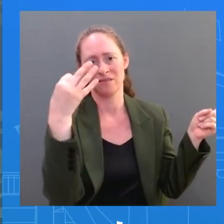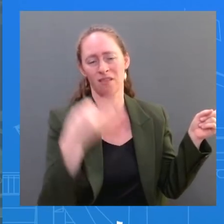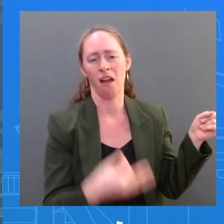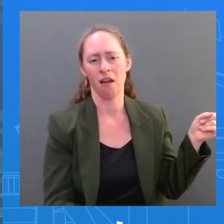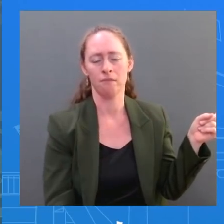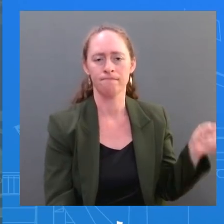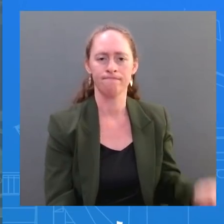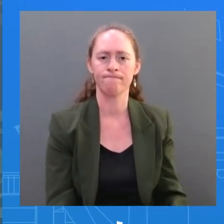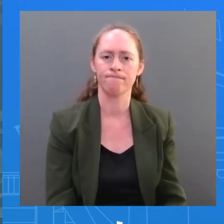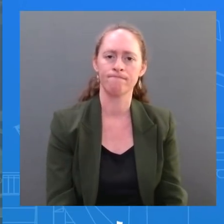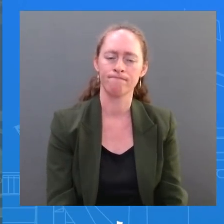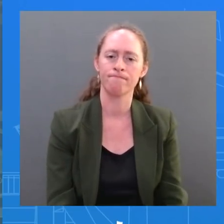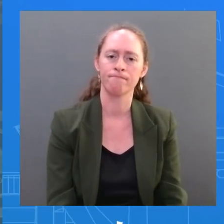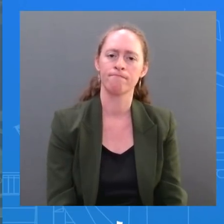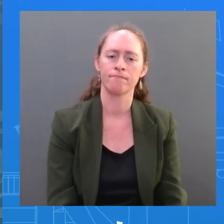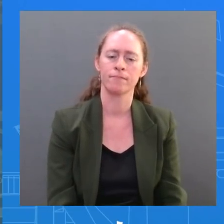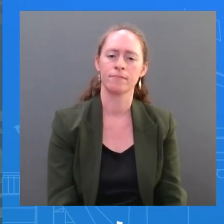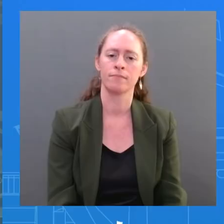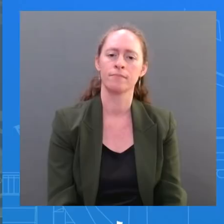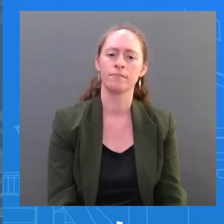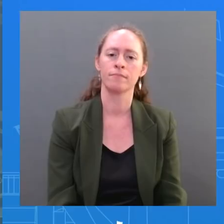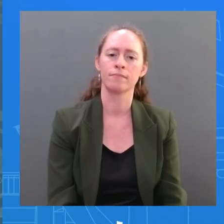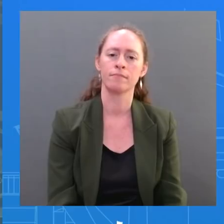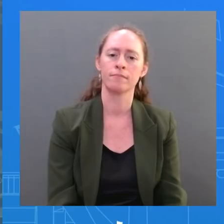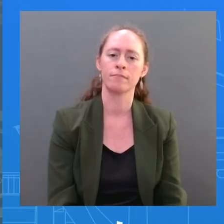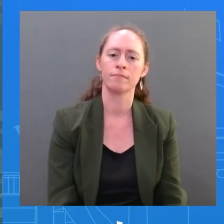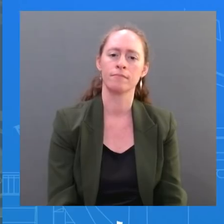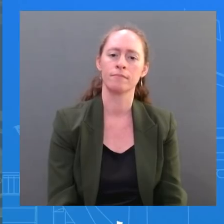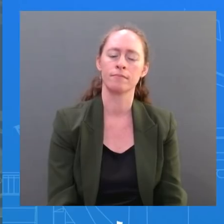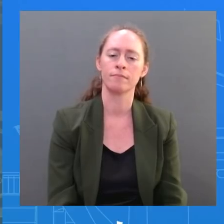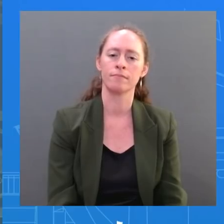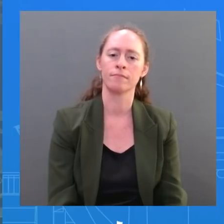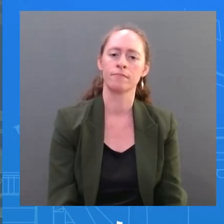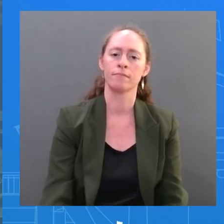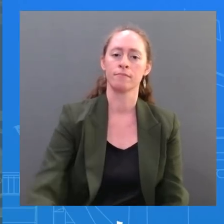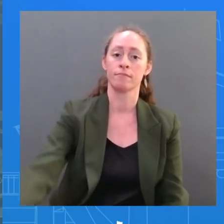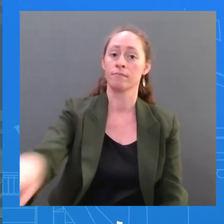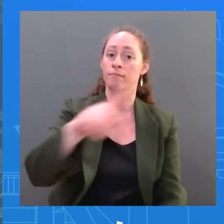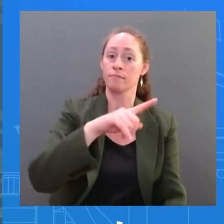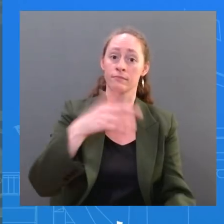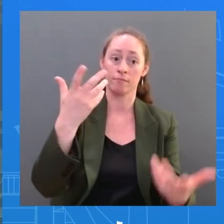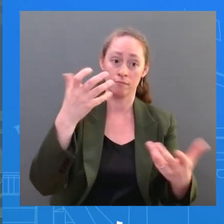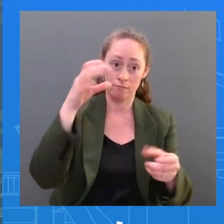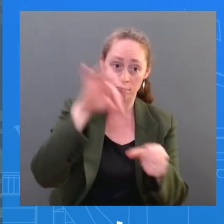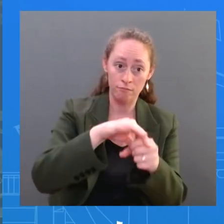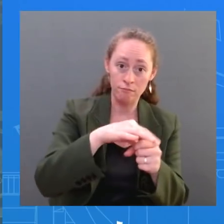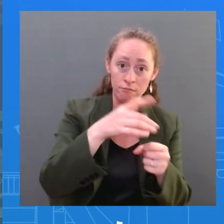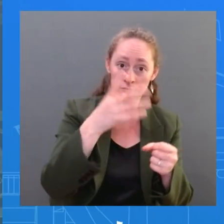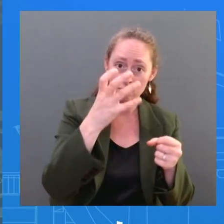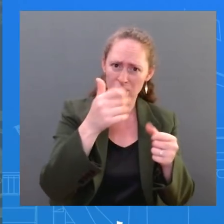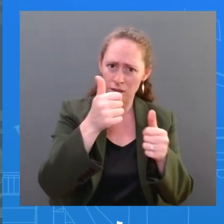pro-choice Democrats in the House; to really codify Roe into law. That is the fastest way,